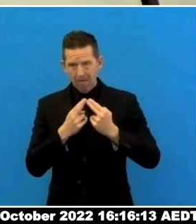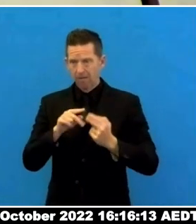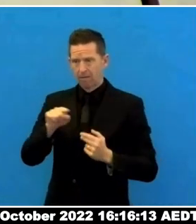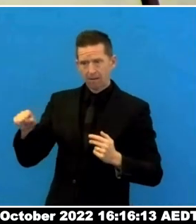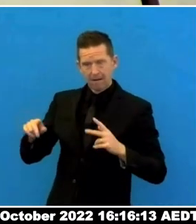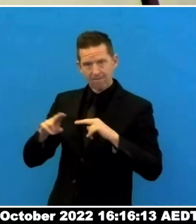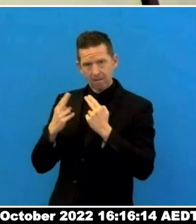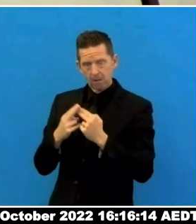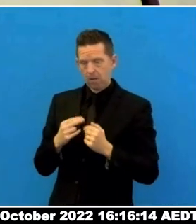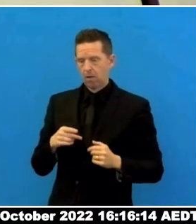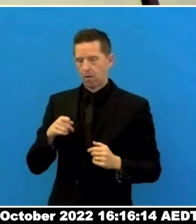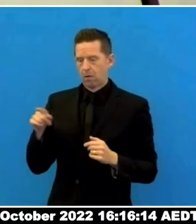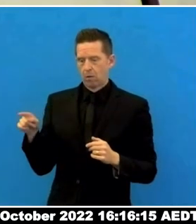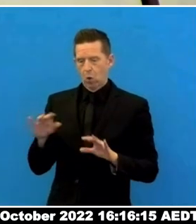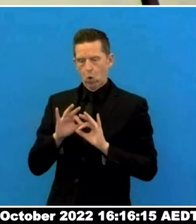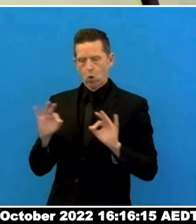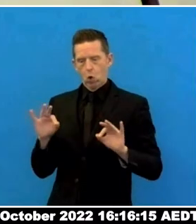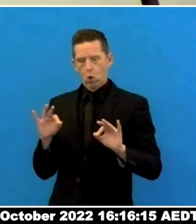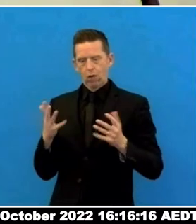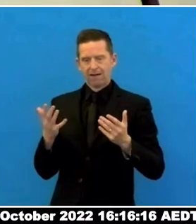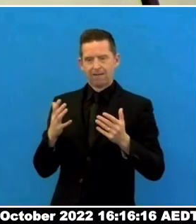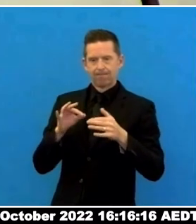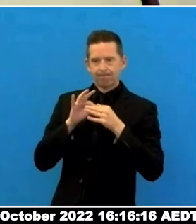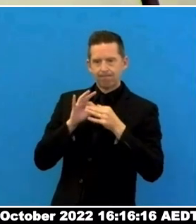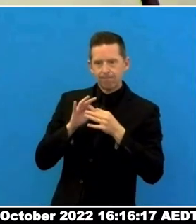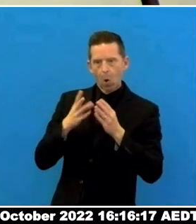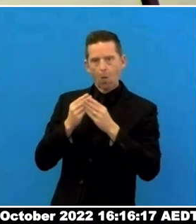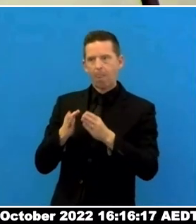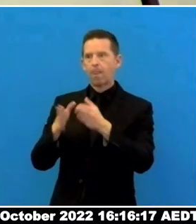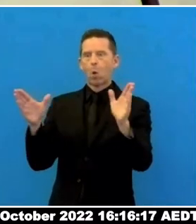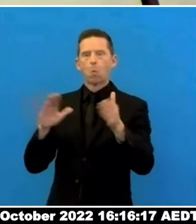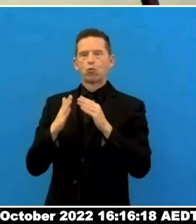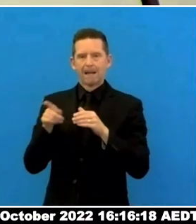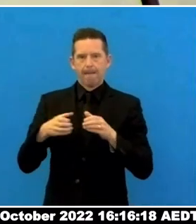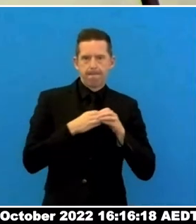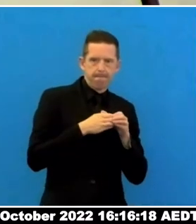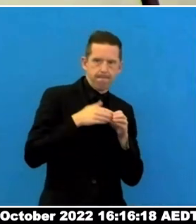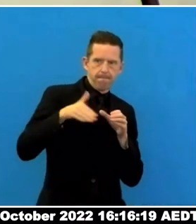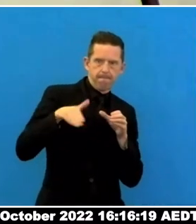they are not connected, they are not engaging with their other community and they think they are separate.